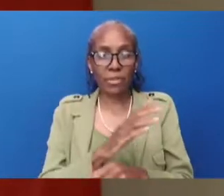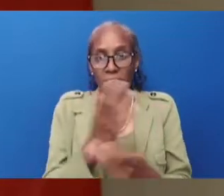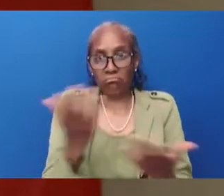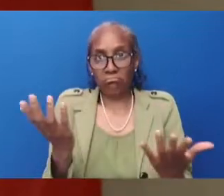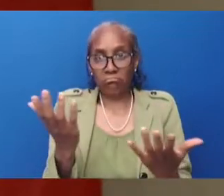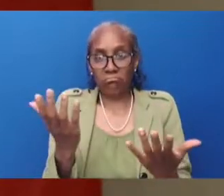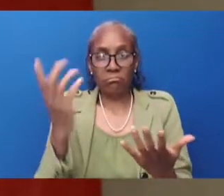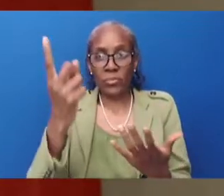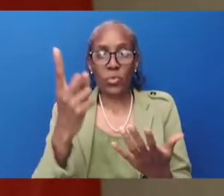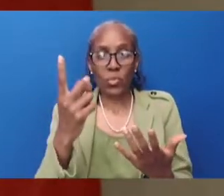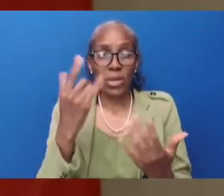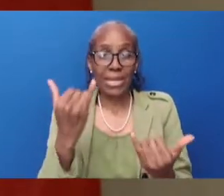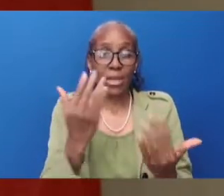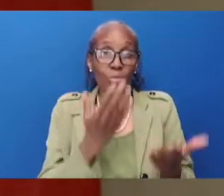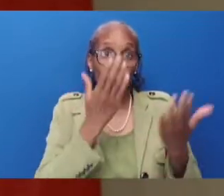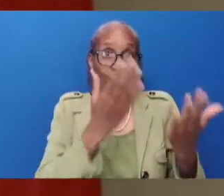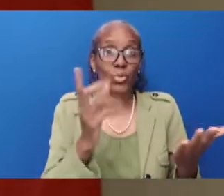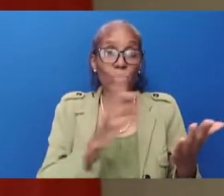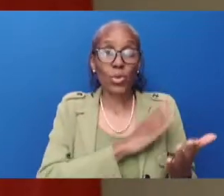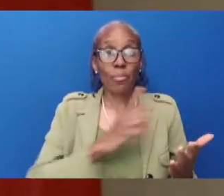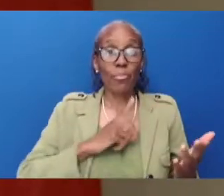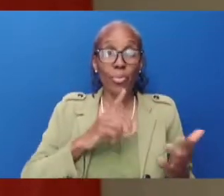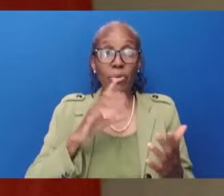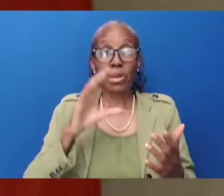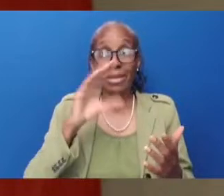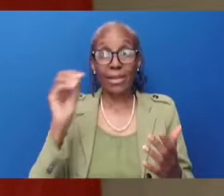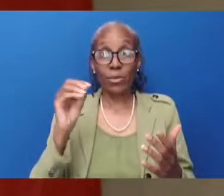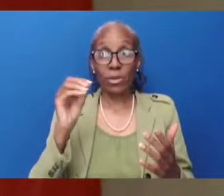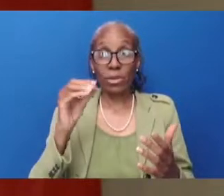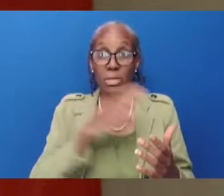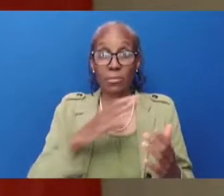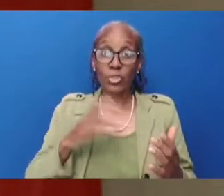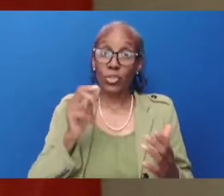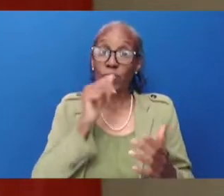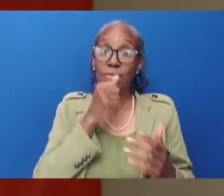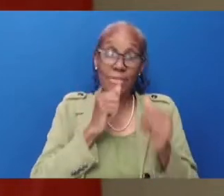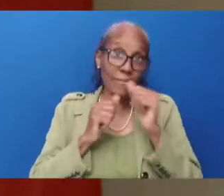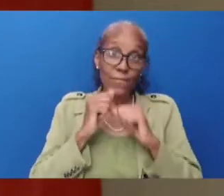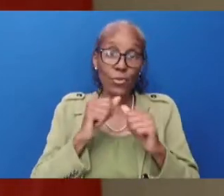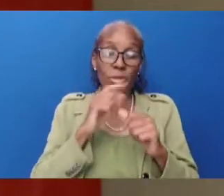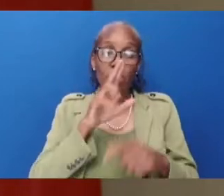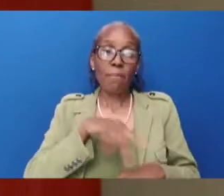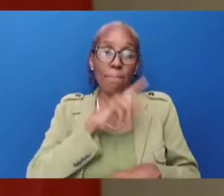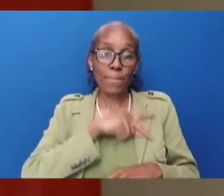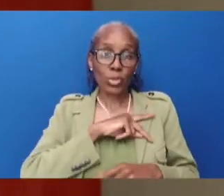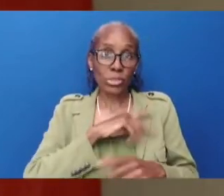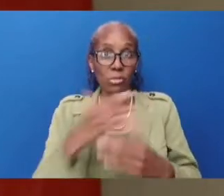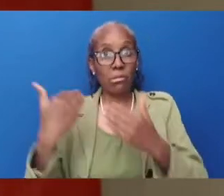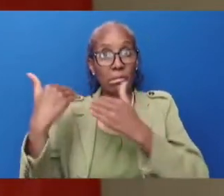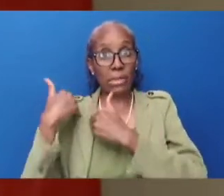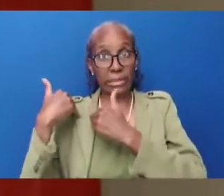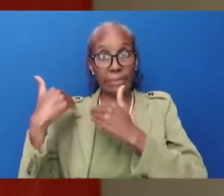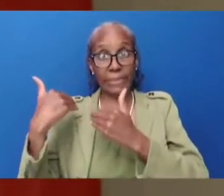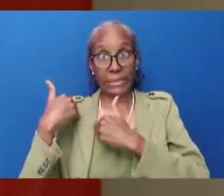JUST DISMANTLING AN ORGANIZATION ALL TOGETHER, I MEAN THERE'S ONE